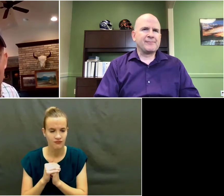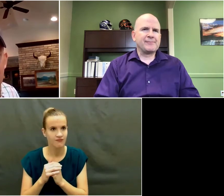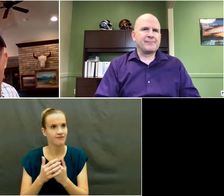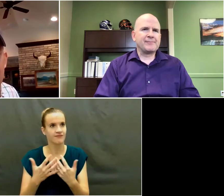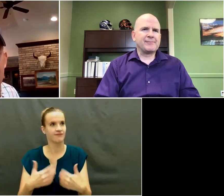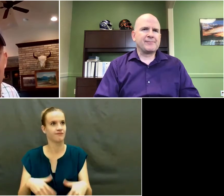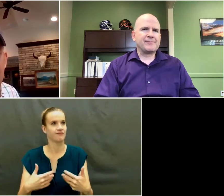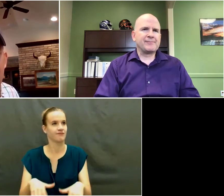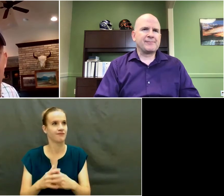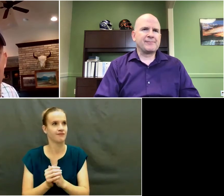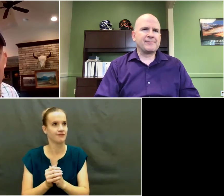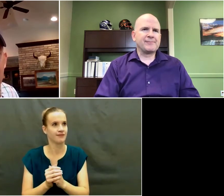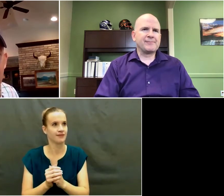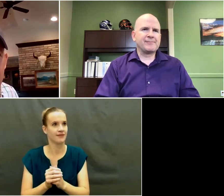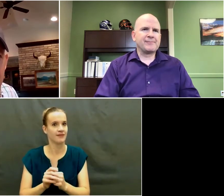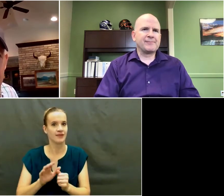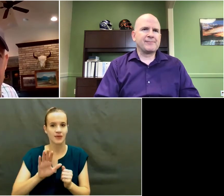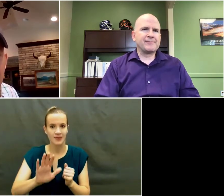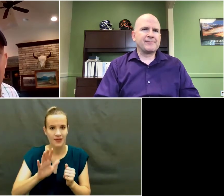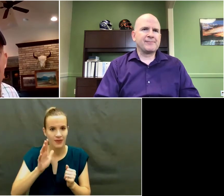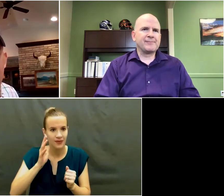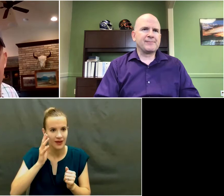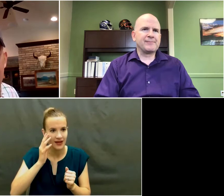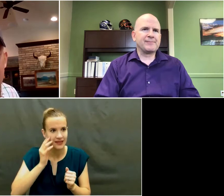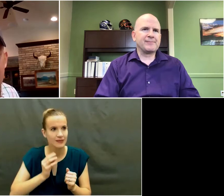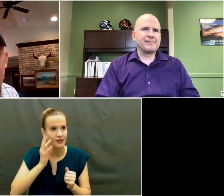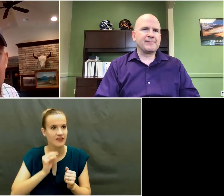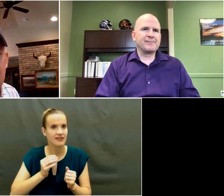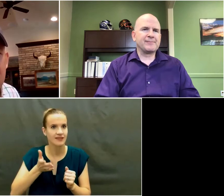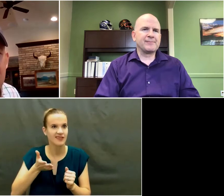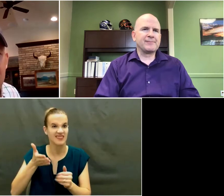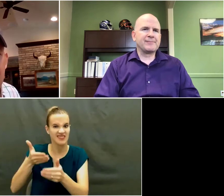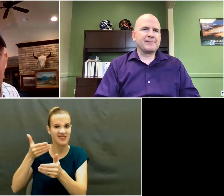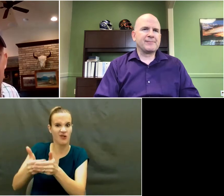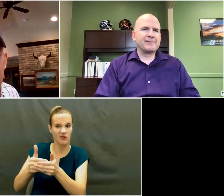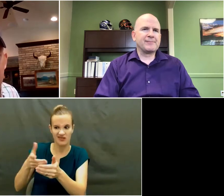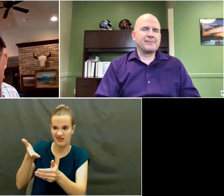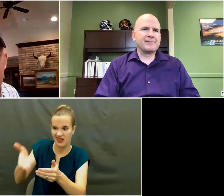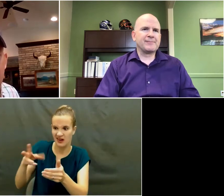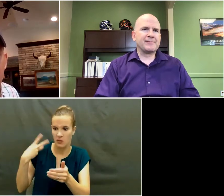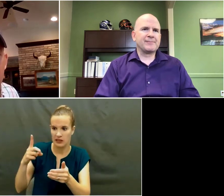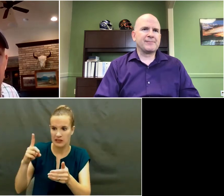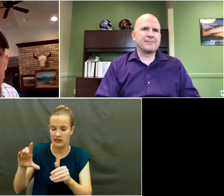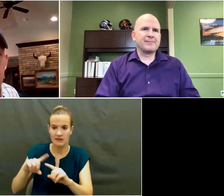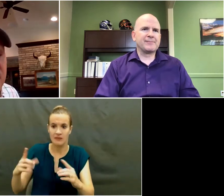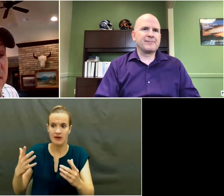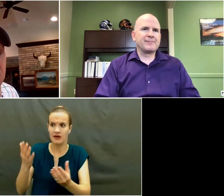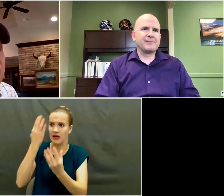experiencing that and not having access to the information about what was happening. Even, even